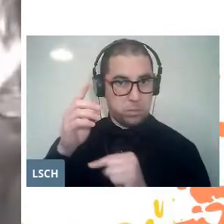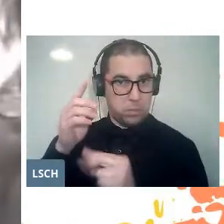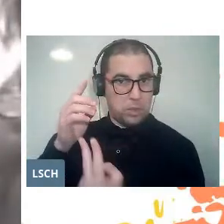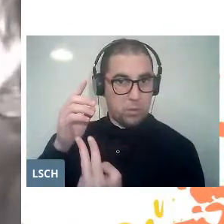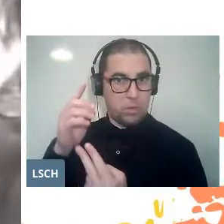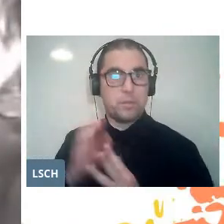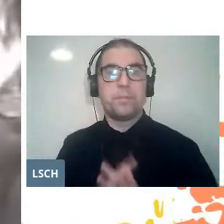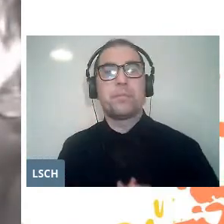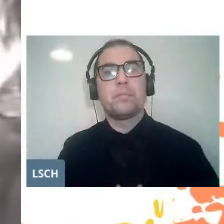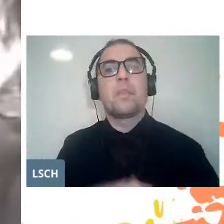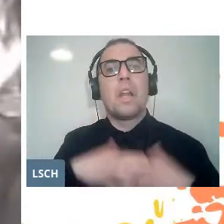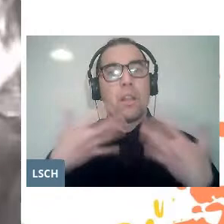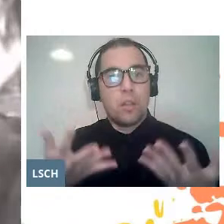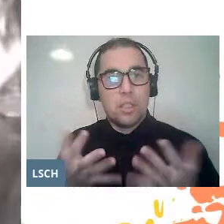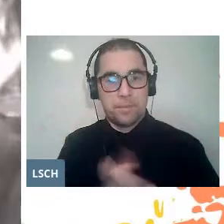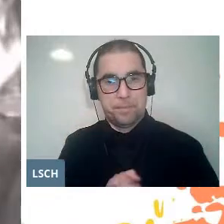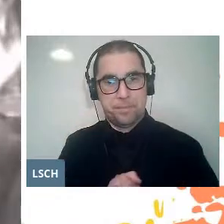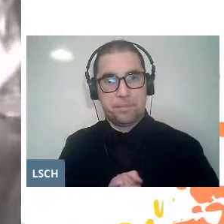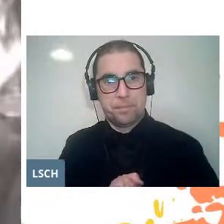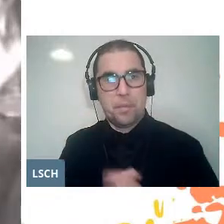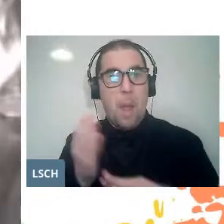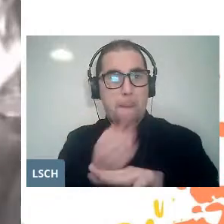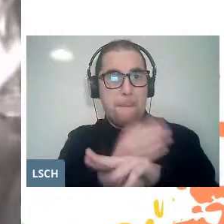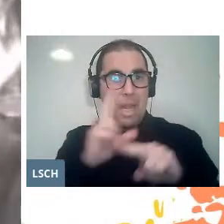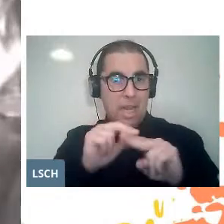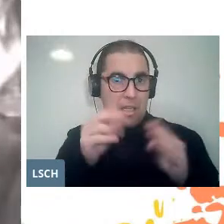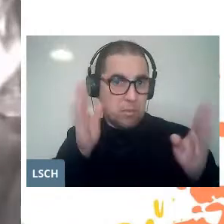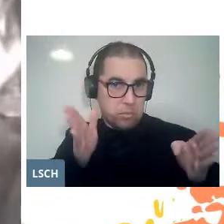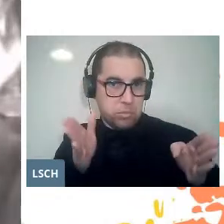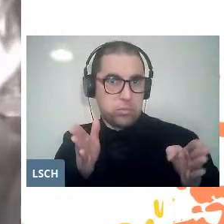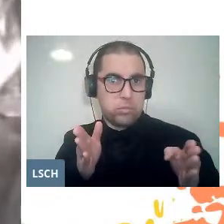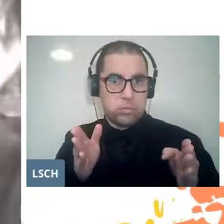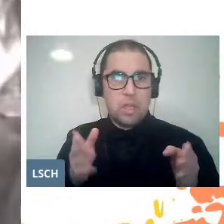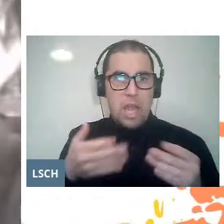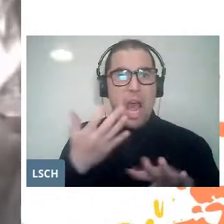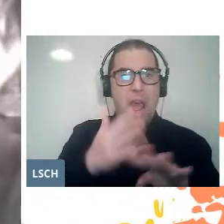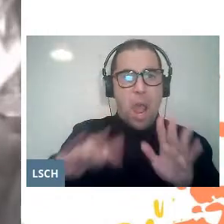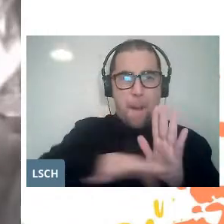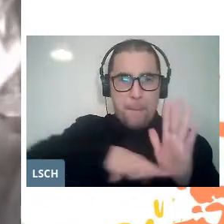Thus, during pre-classicism the foundations of the symphonic genre were forged,